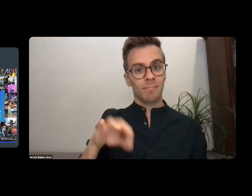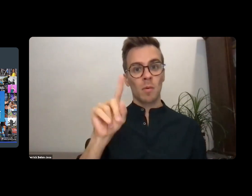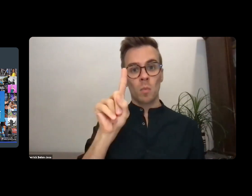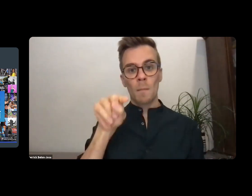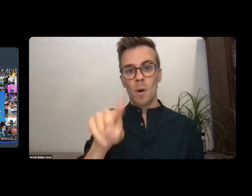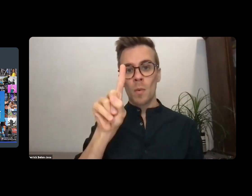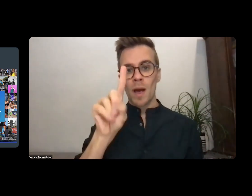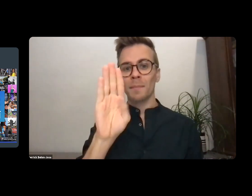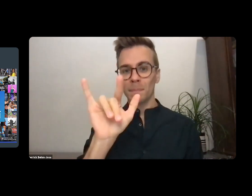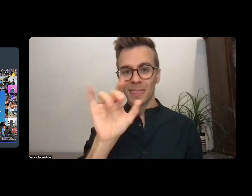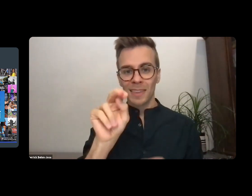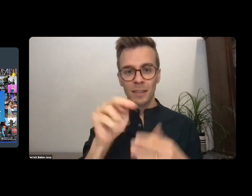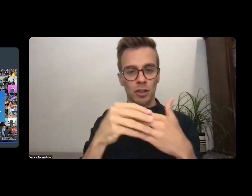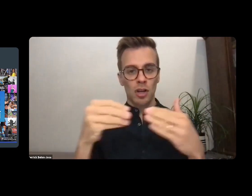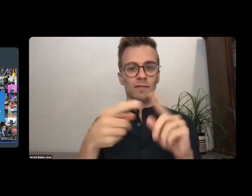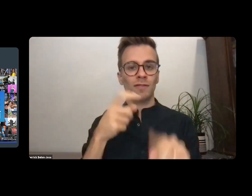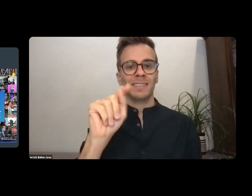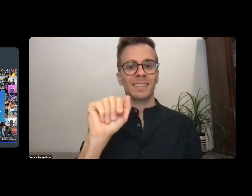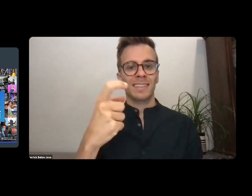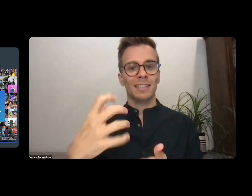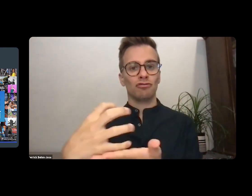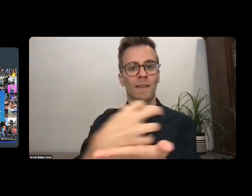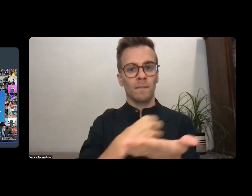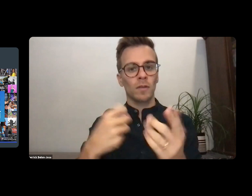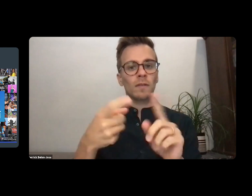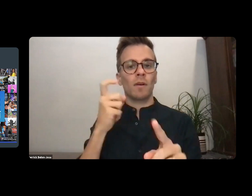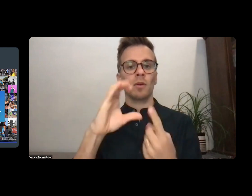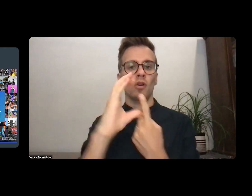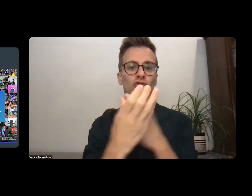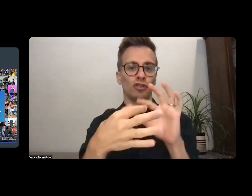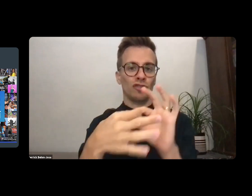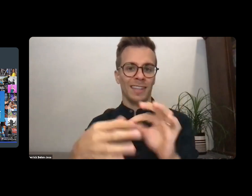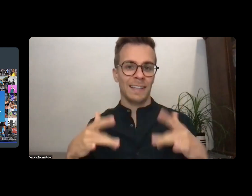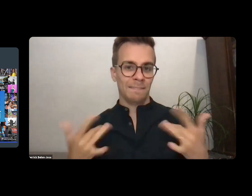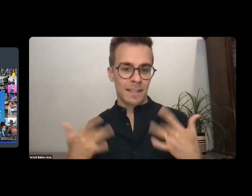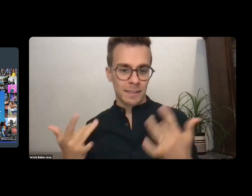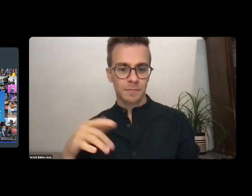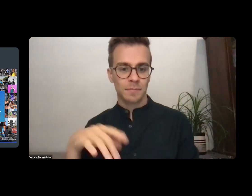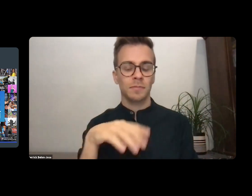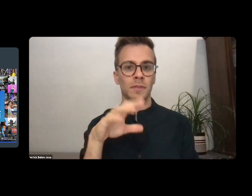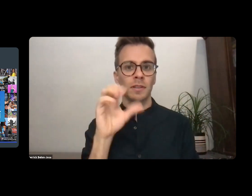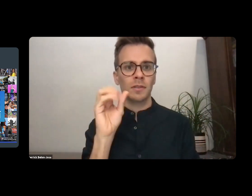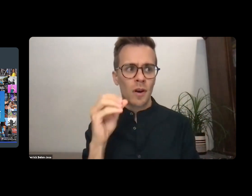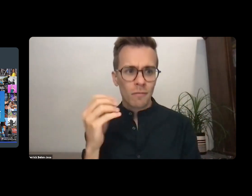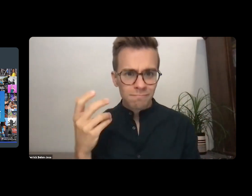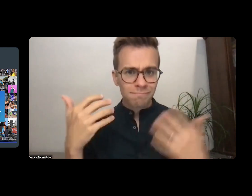D.C. profits $1.1 billion in tax revenue alone from these culture-related events.